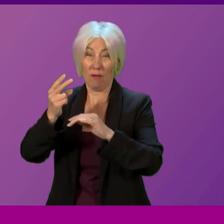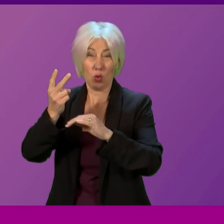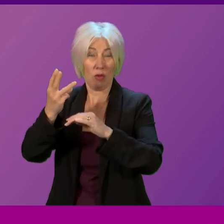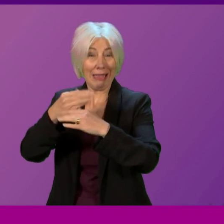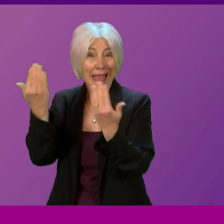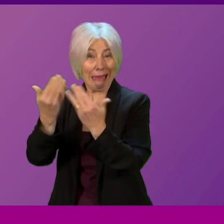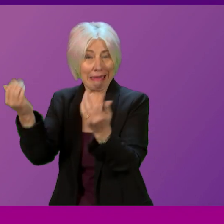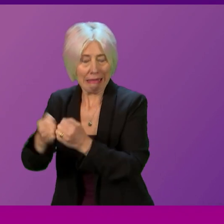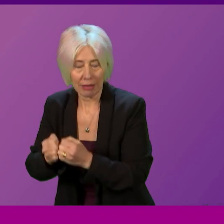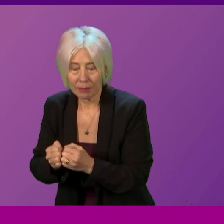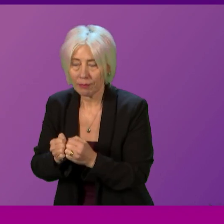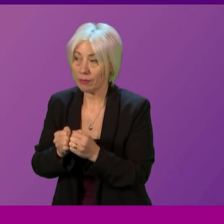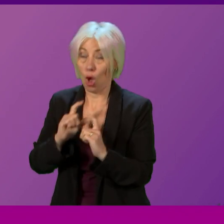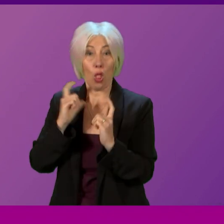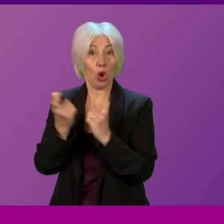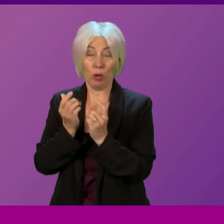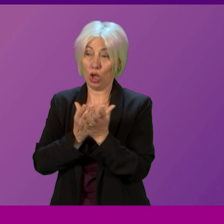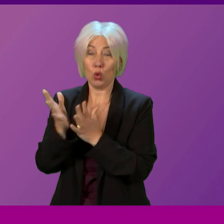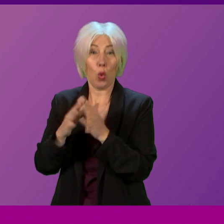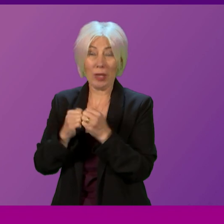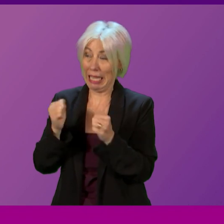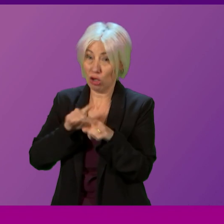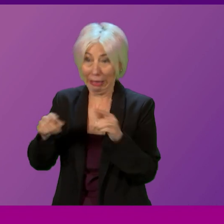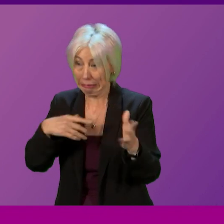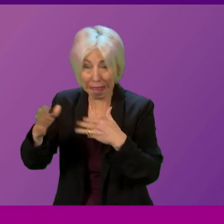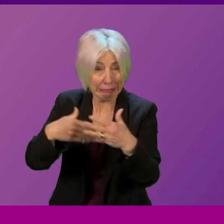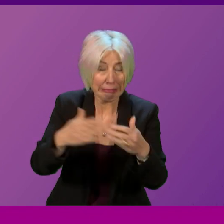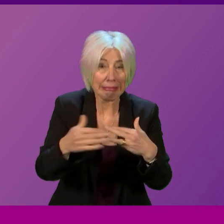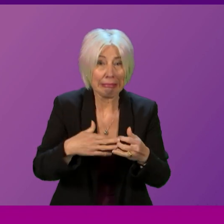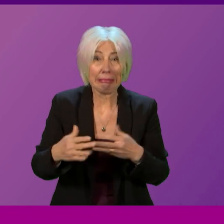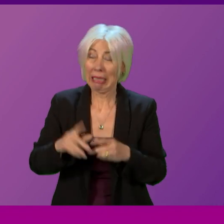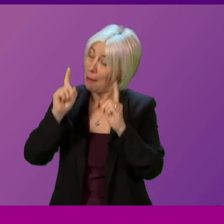Communities rallied together over the weekend, but improvements need to be made to the organisation